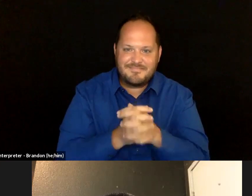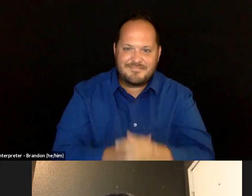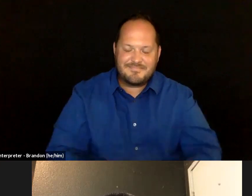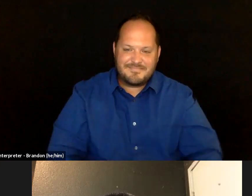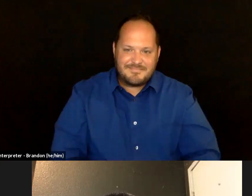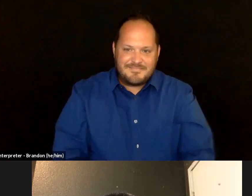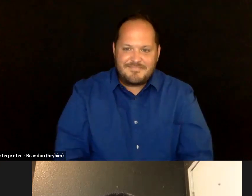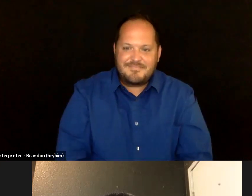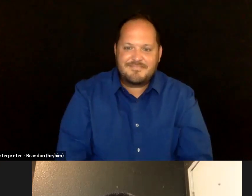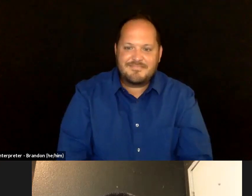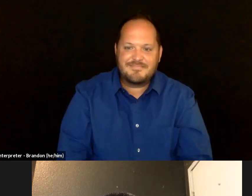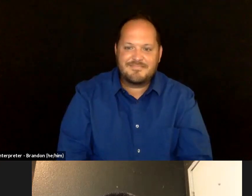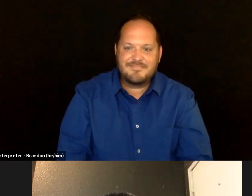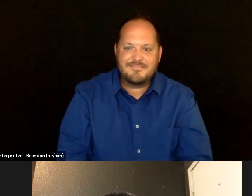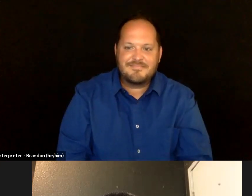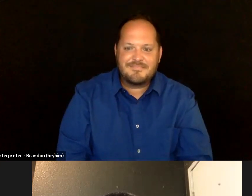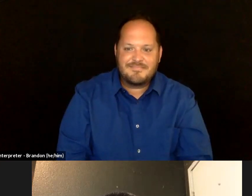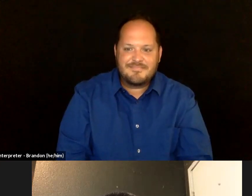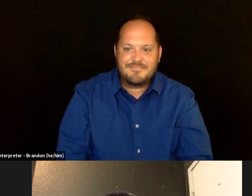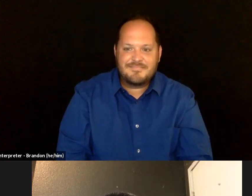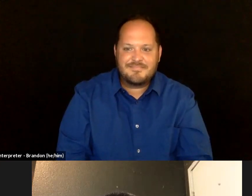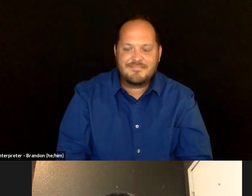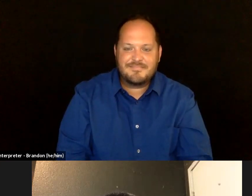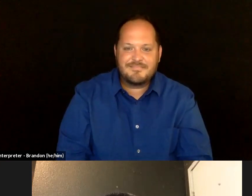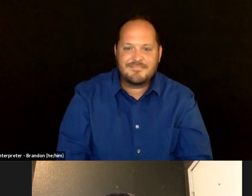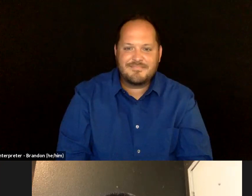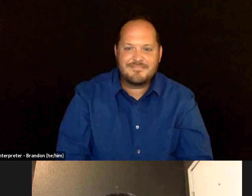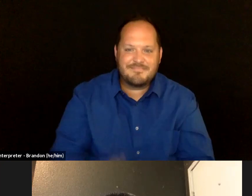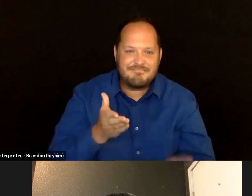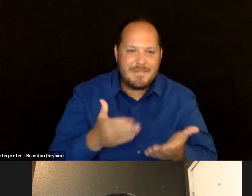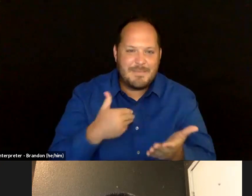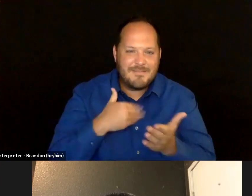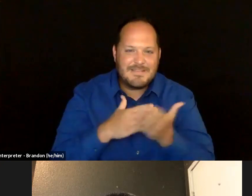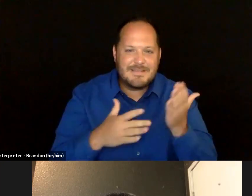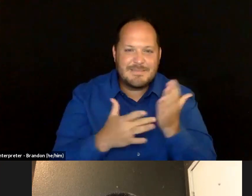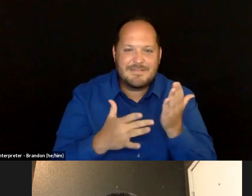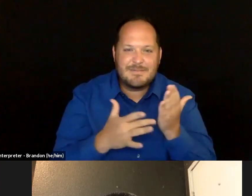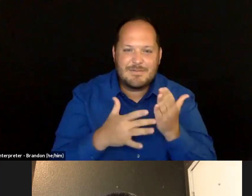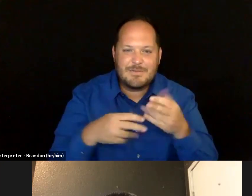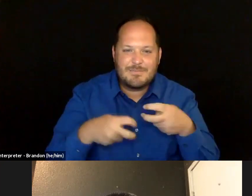Christina, can you pull up the action slide?